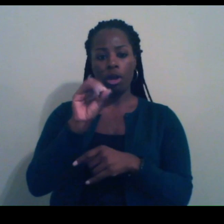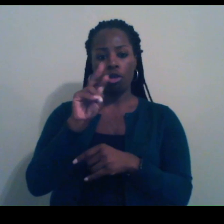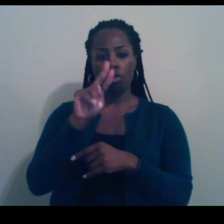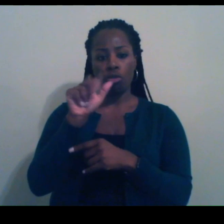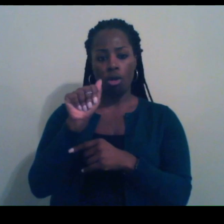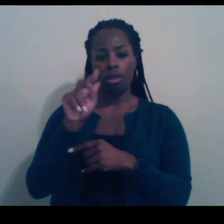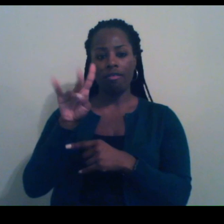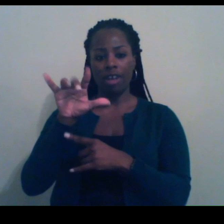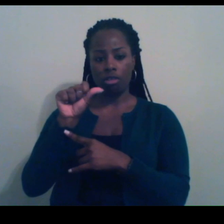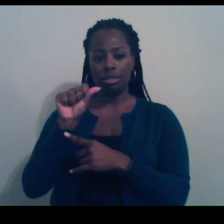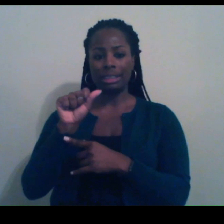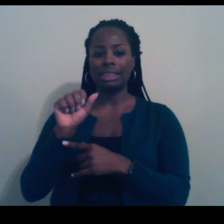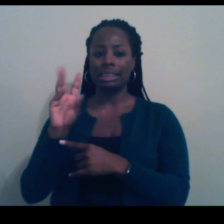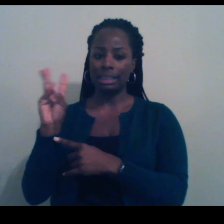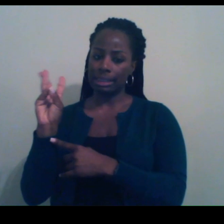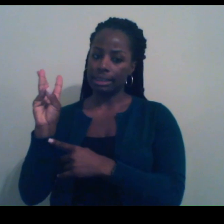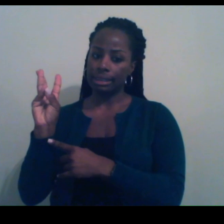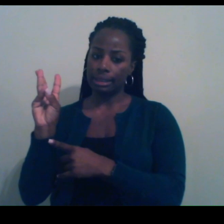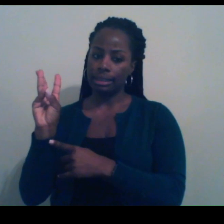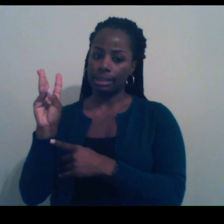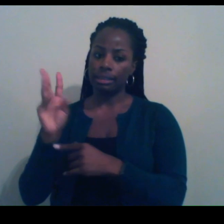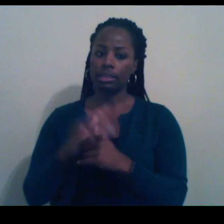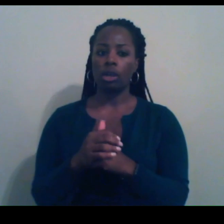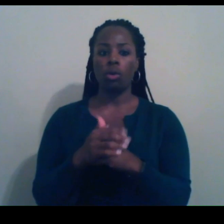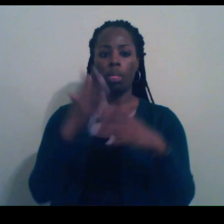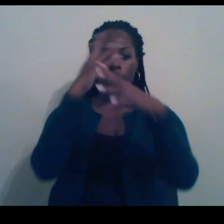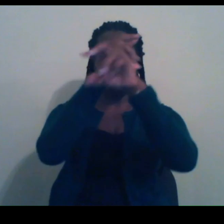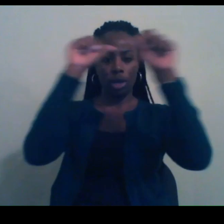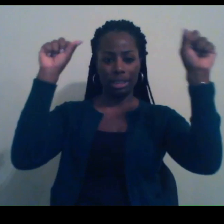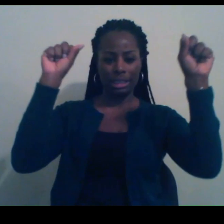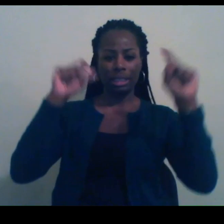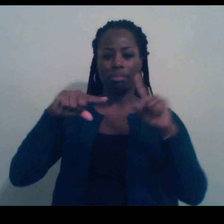president and all of the American people we extend our deepest condolences and